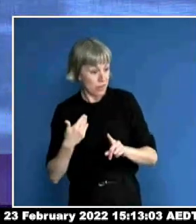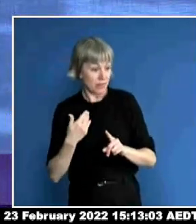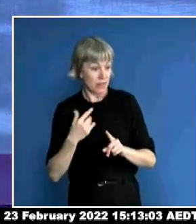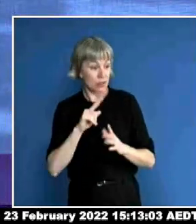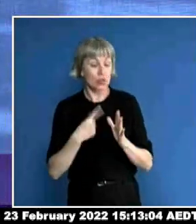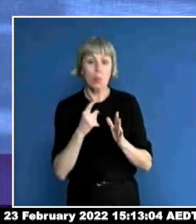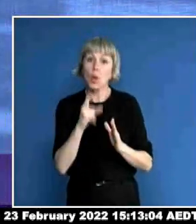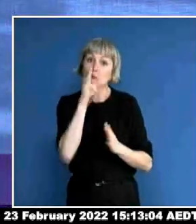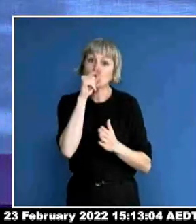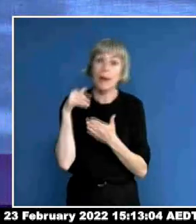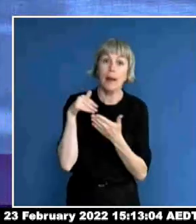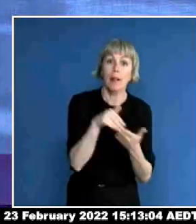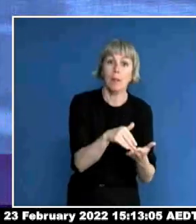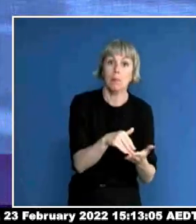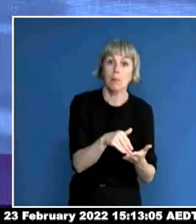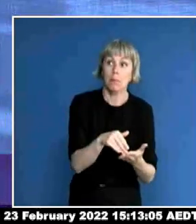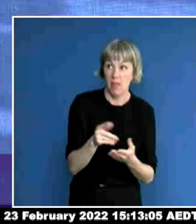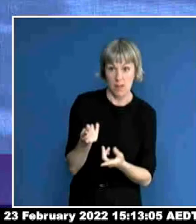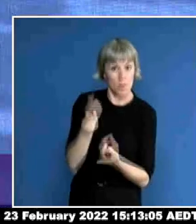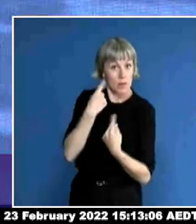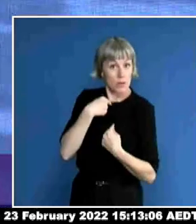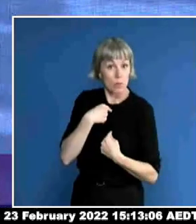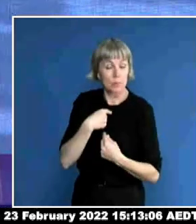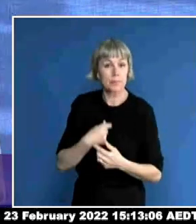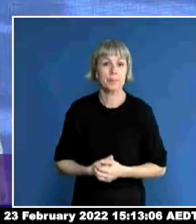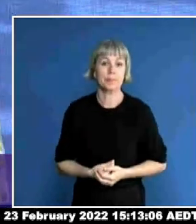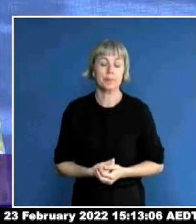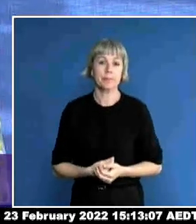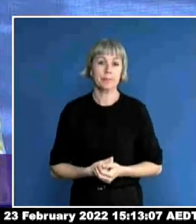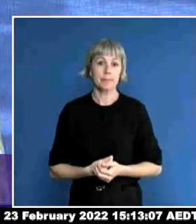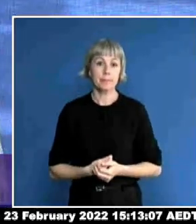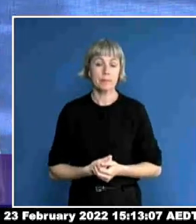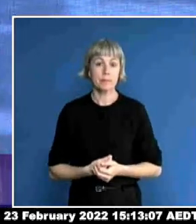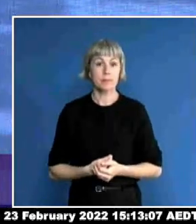You've told the Royal Commission that you didn't receive any response in relation to